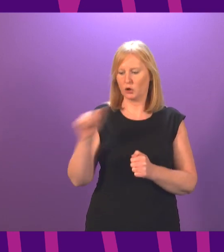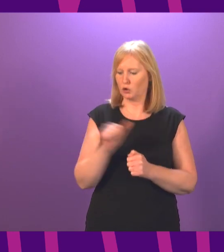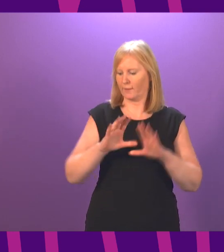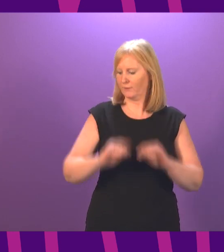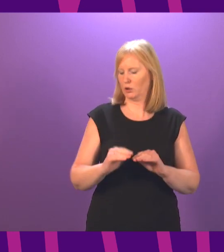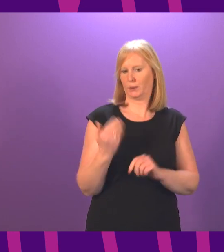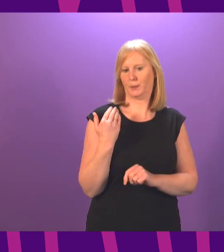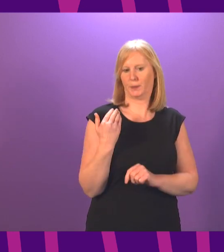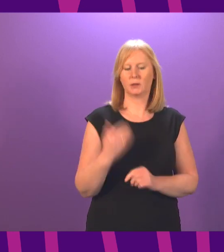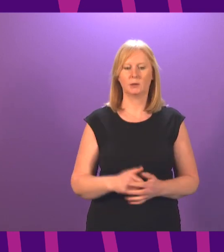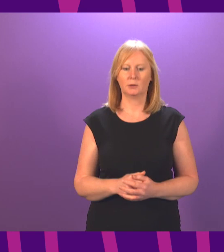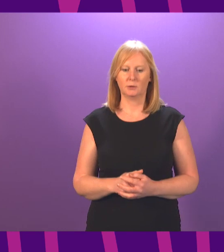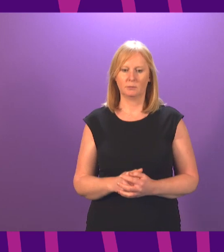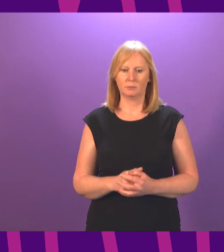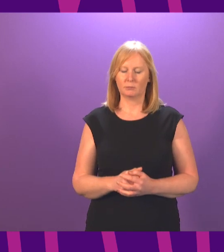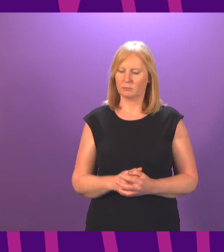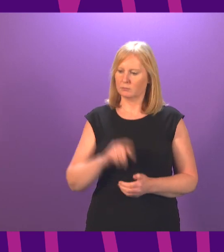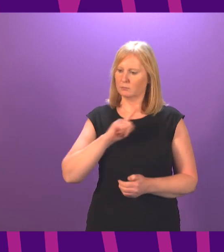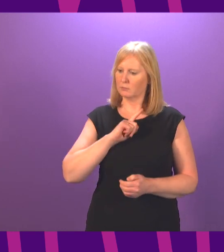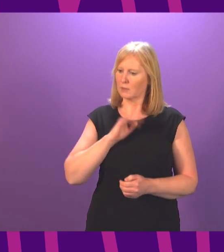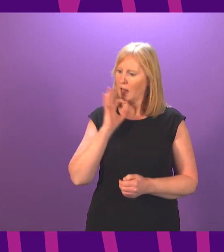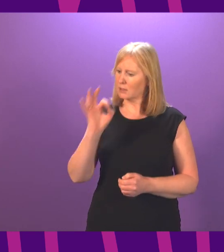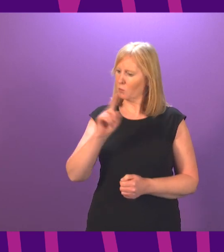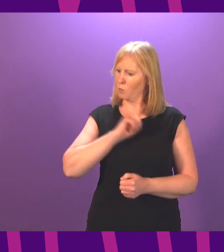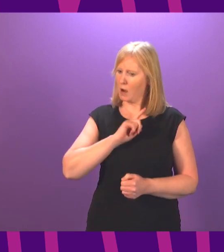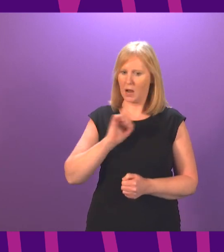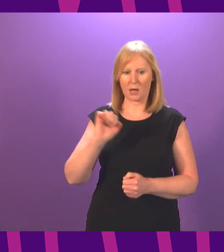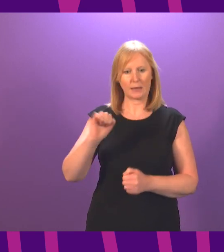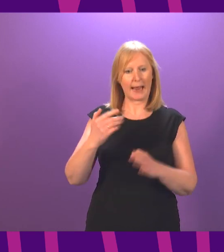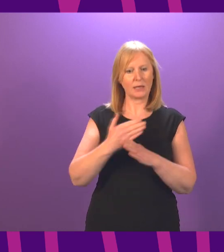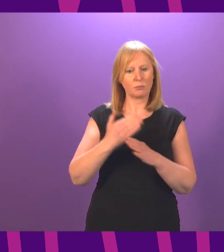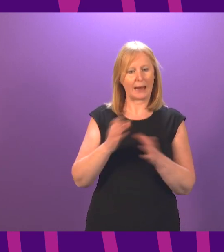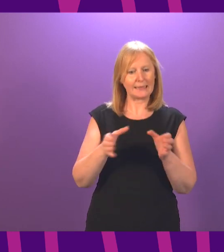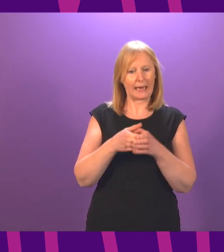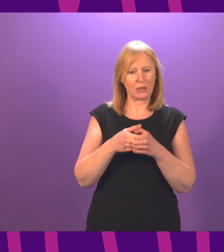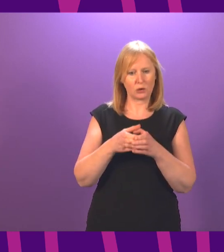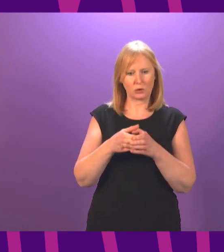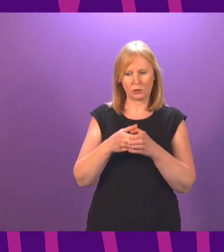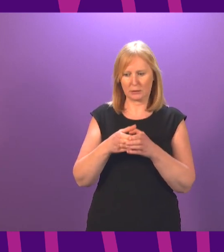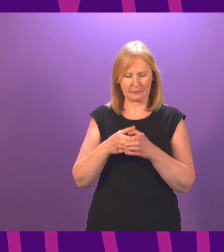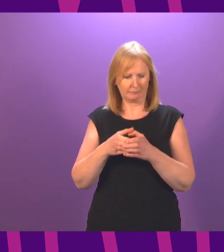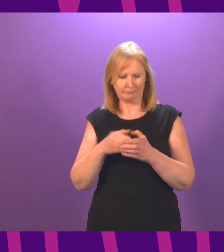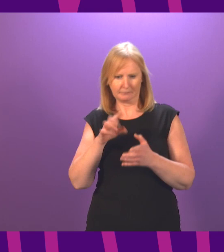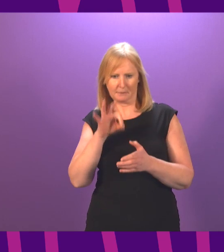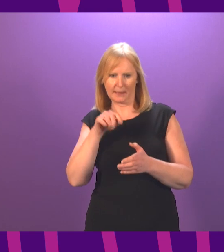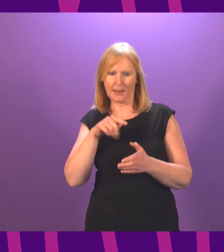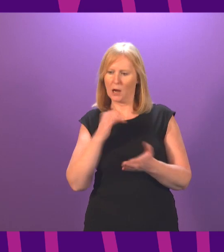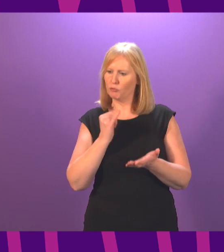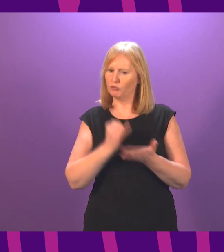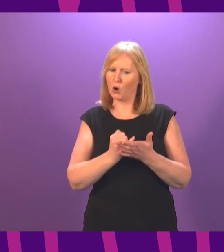Why is the First Minister’s enterprise agency so unwilling to accept that Flamingo Land is the wrong developer and that its proposal is the wrong development, which would cause